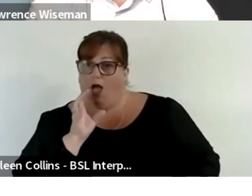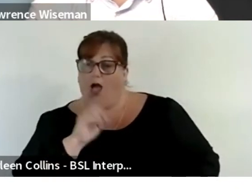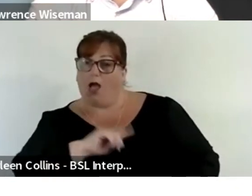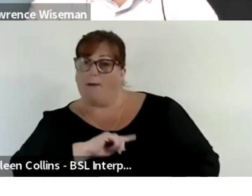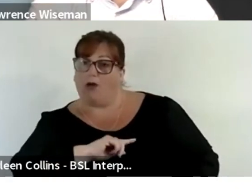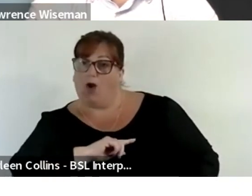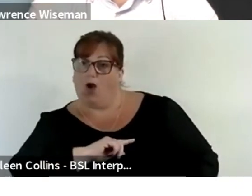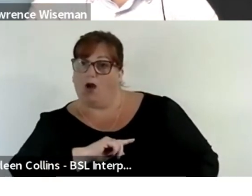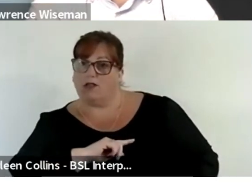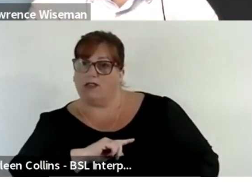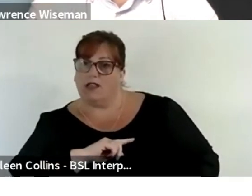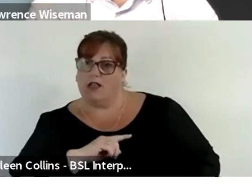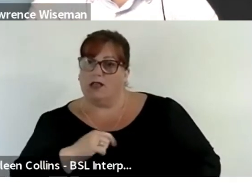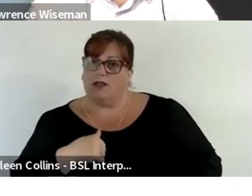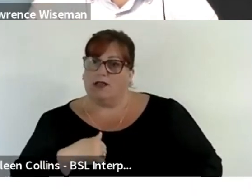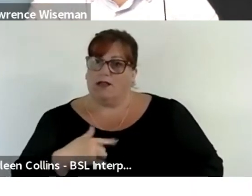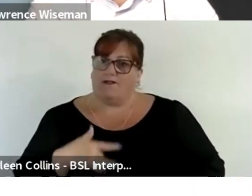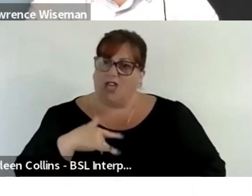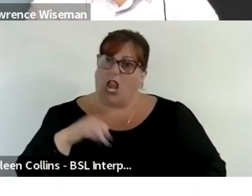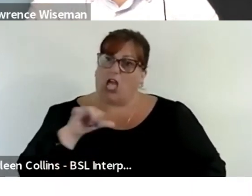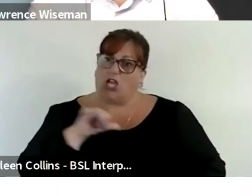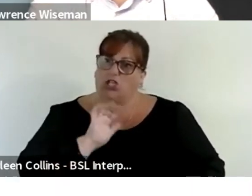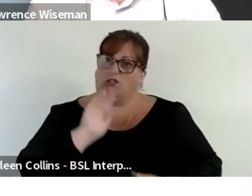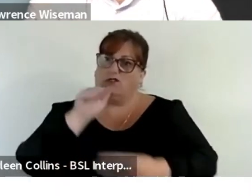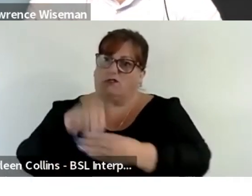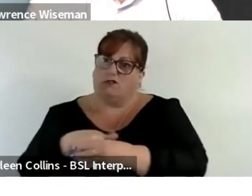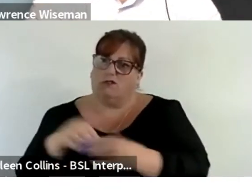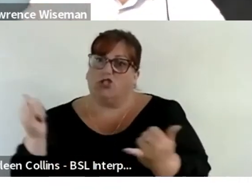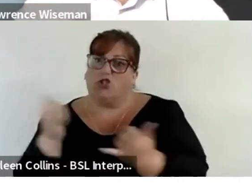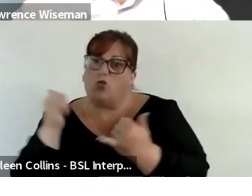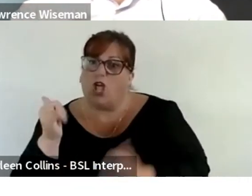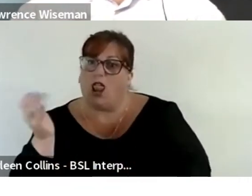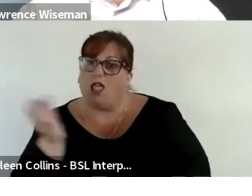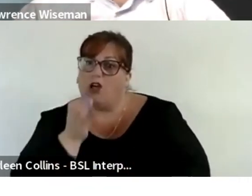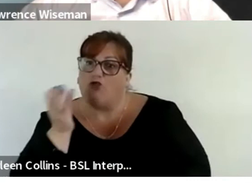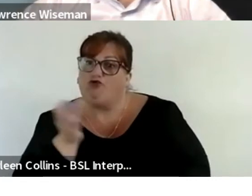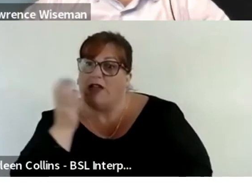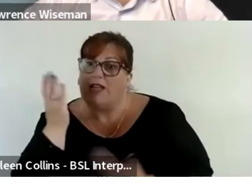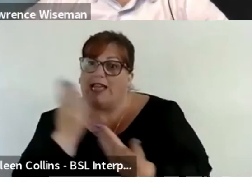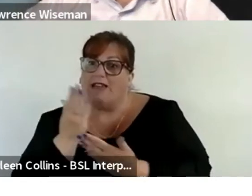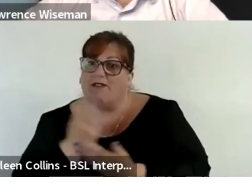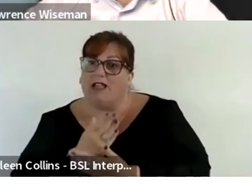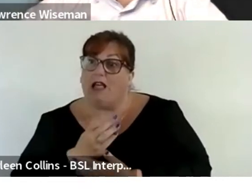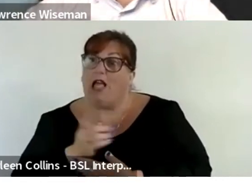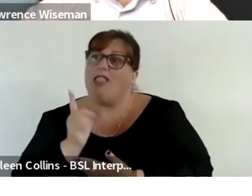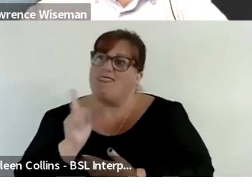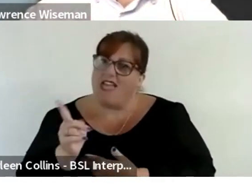That was how they found out I had epilepsy. Which is, it was probably not the most healthy way to do it.